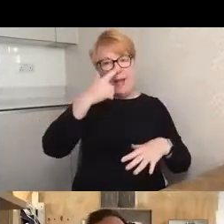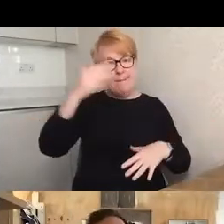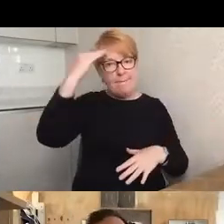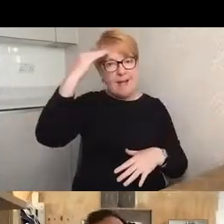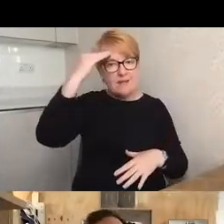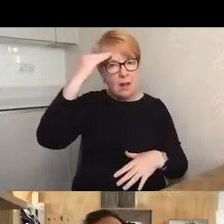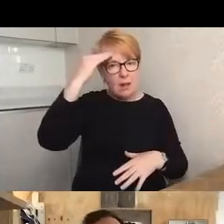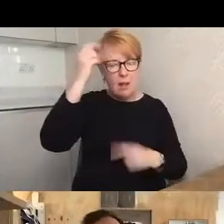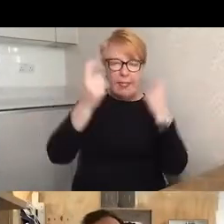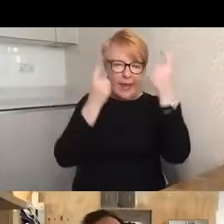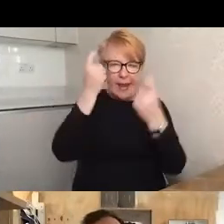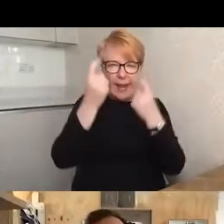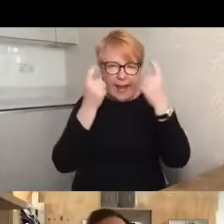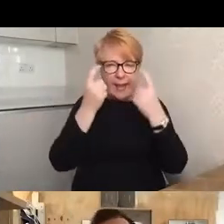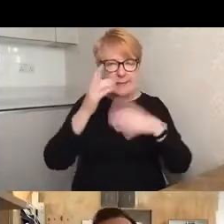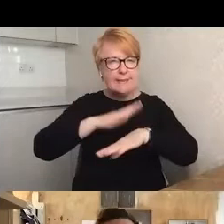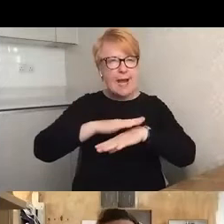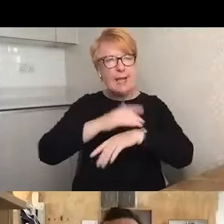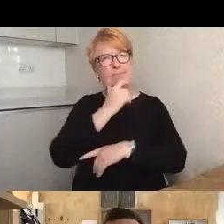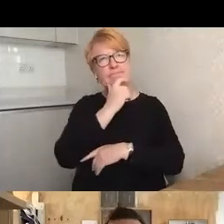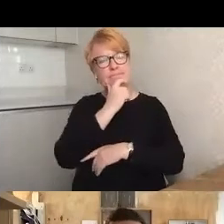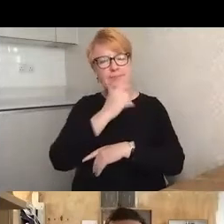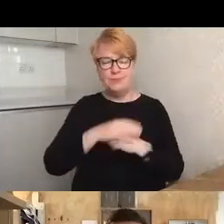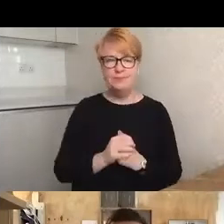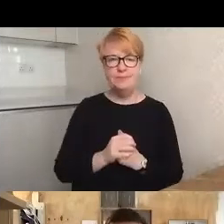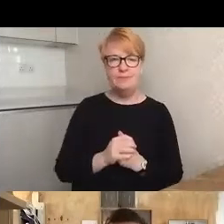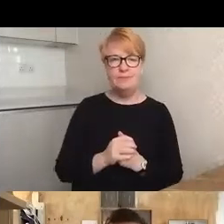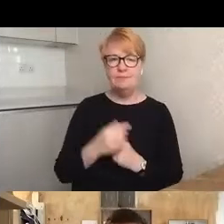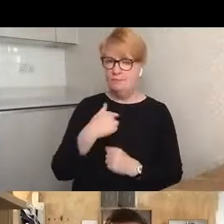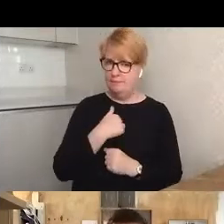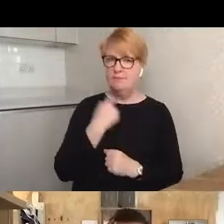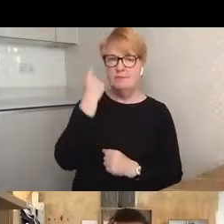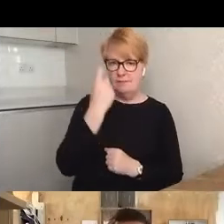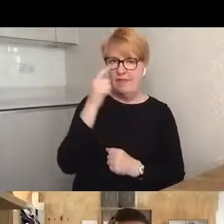And so, I mean, I think about this a lot in the work that I do, and